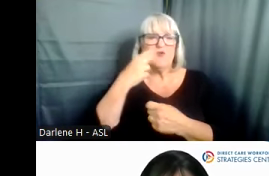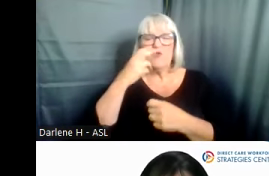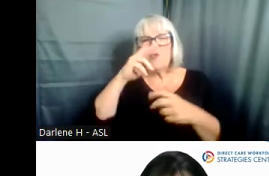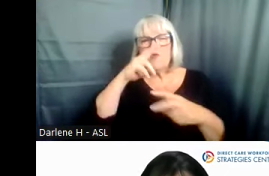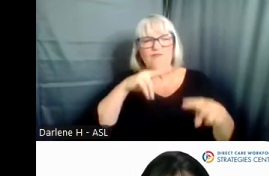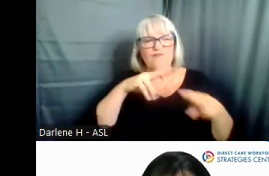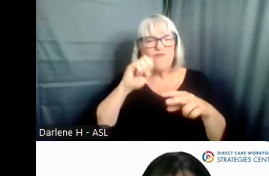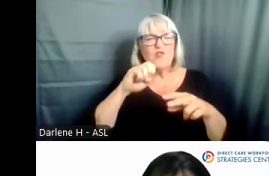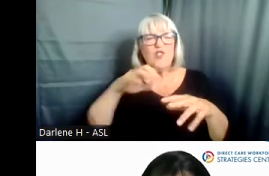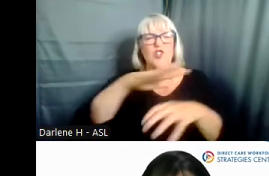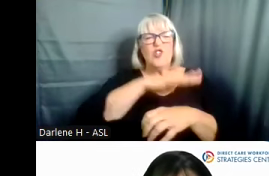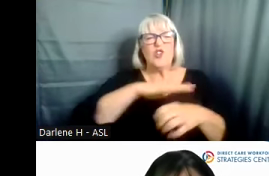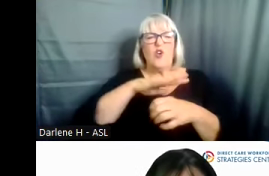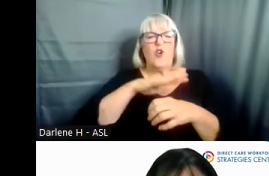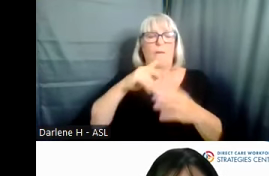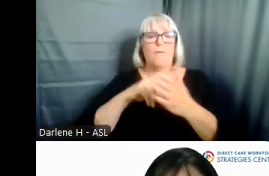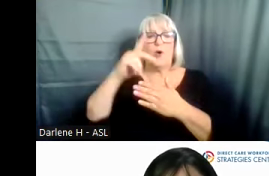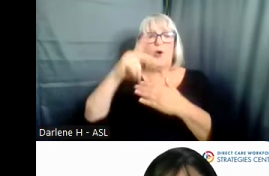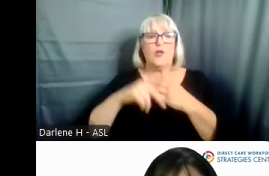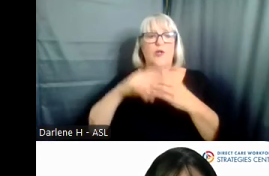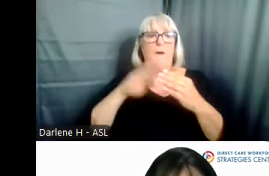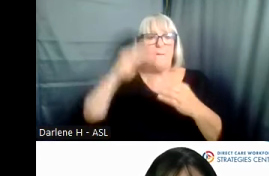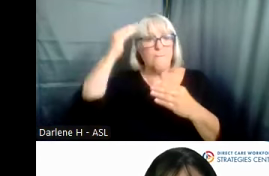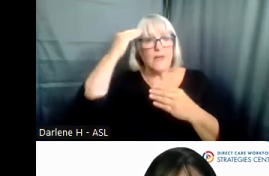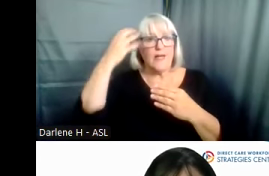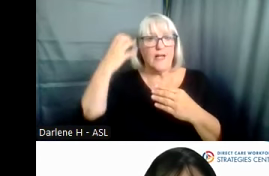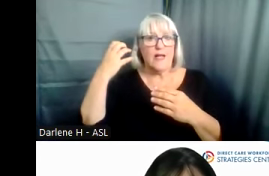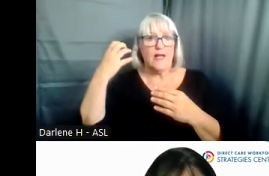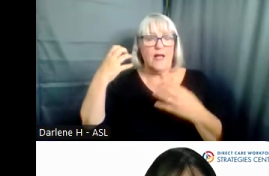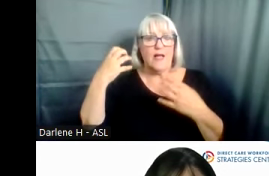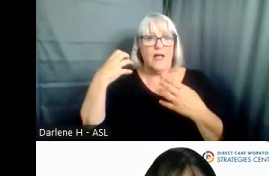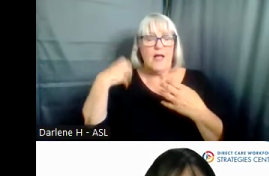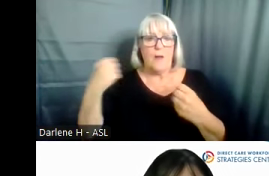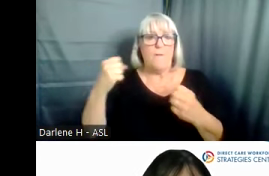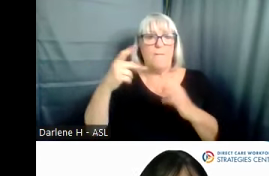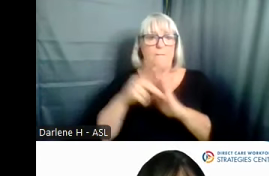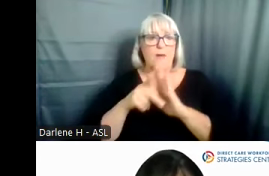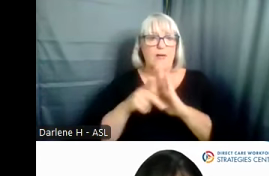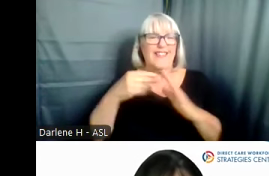He has a Master's degree in journalism from Northwestern University. And we thank our